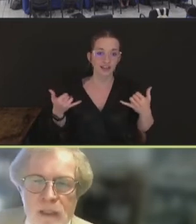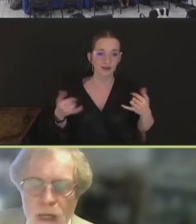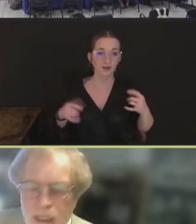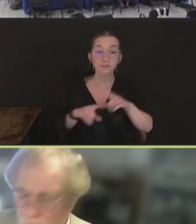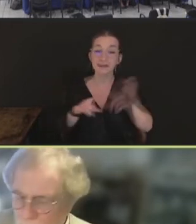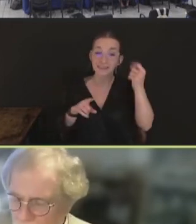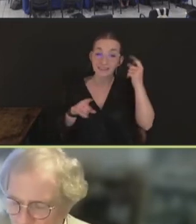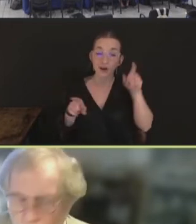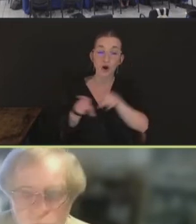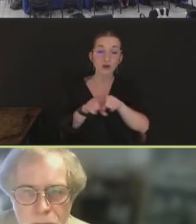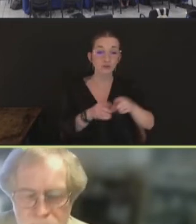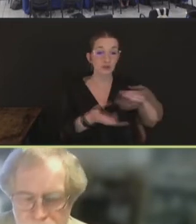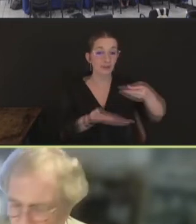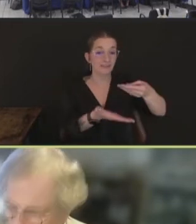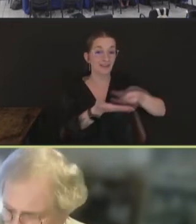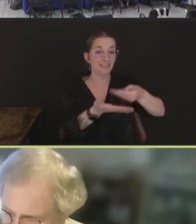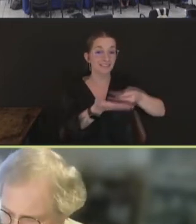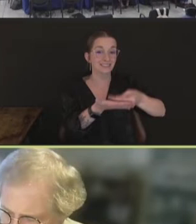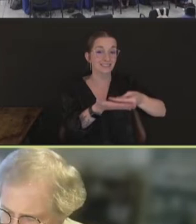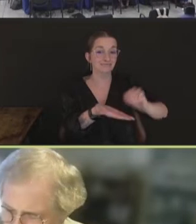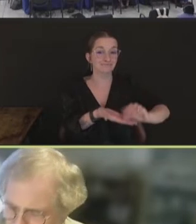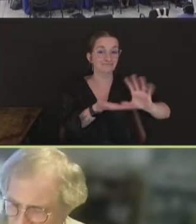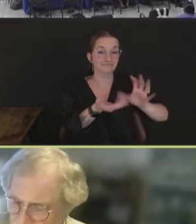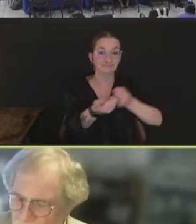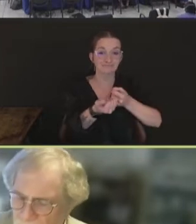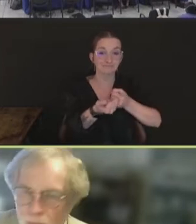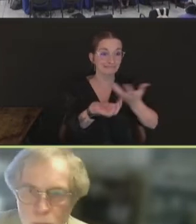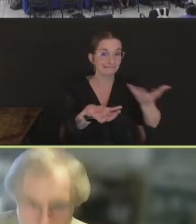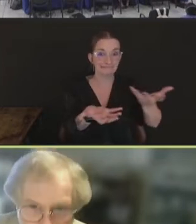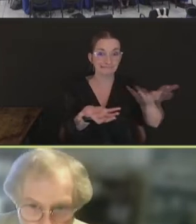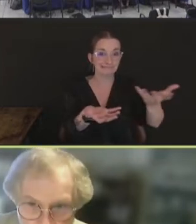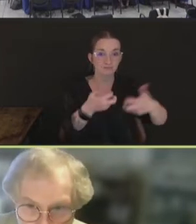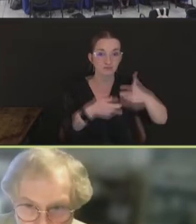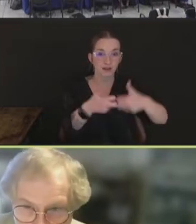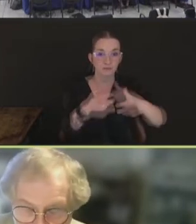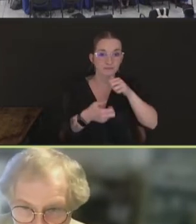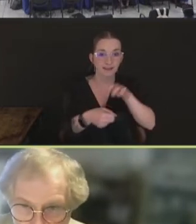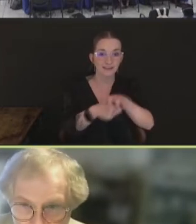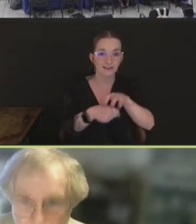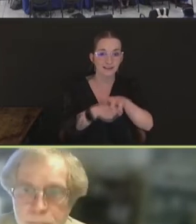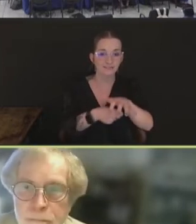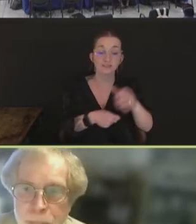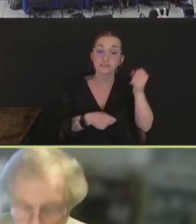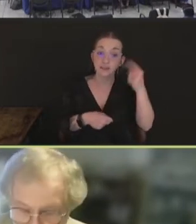So I -- the overall message I want to give is we can reach polio eradication, but we